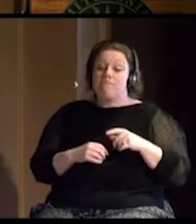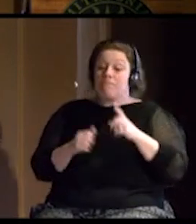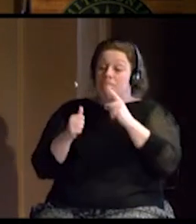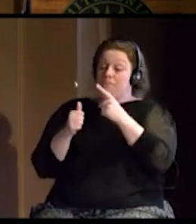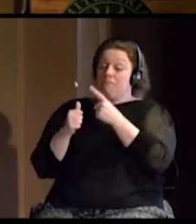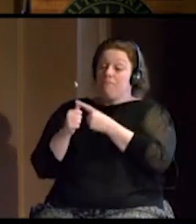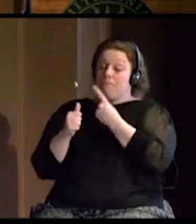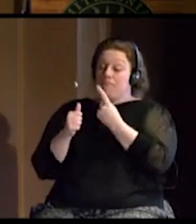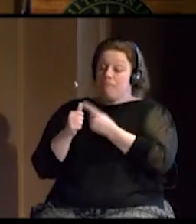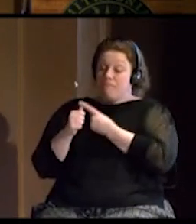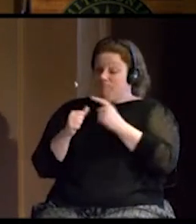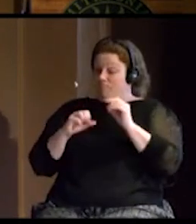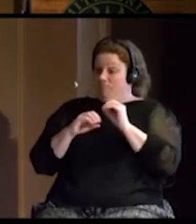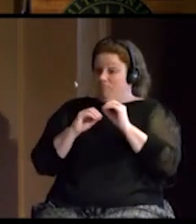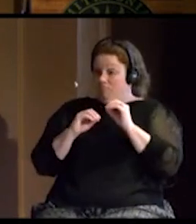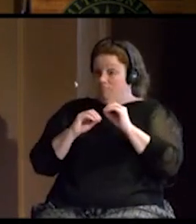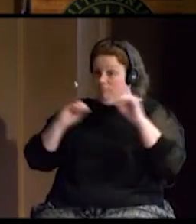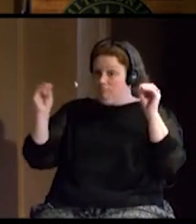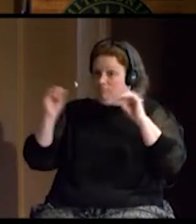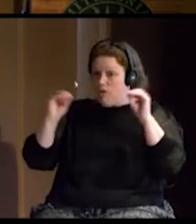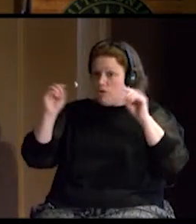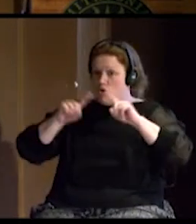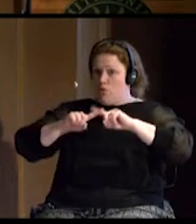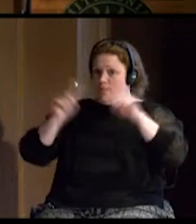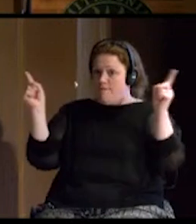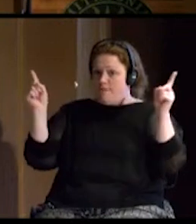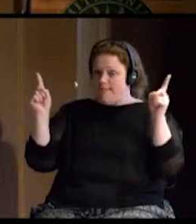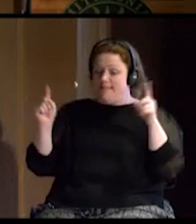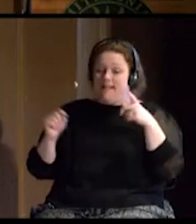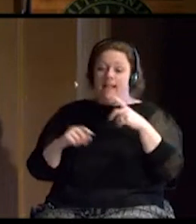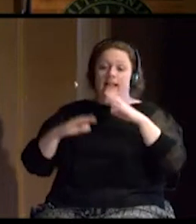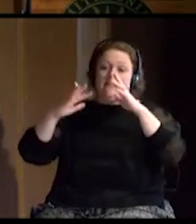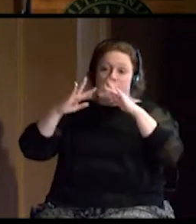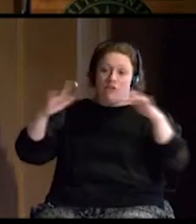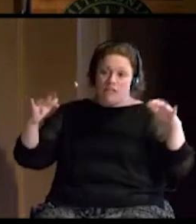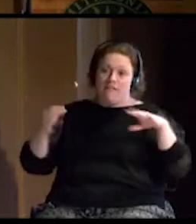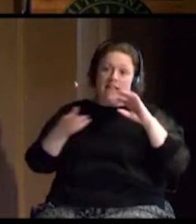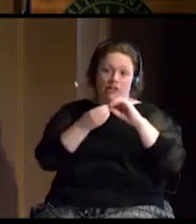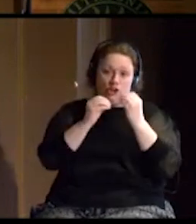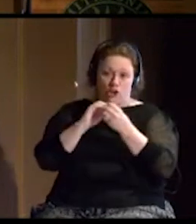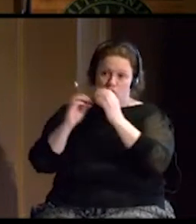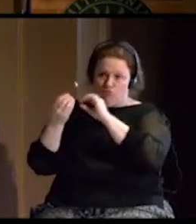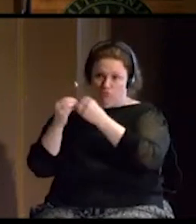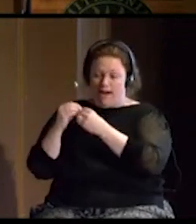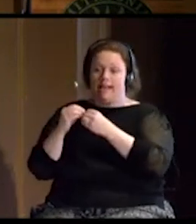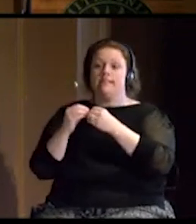there aren't any differences in diversification rates between bottom and water column lineages.